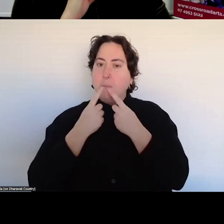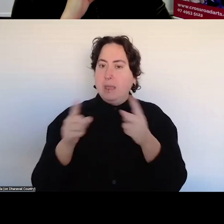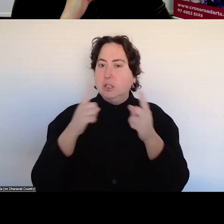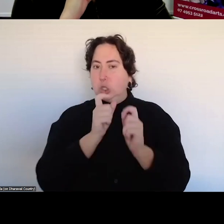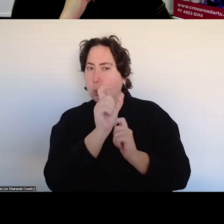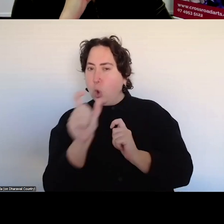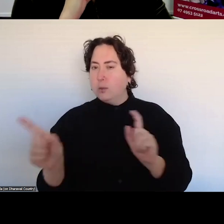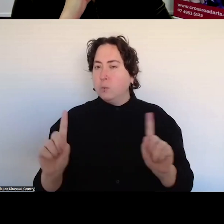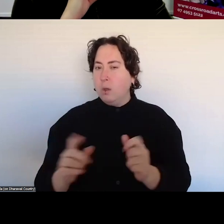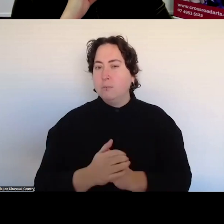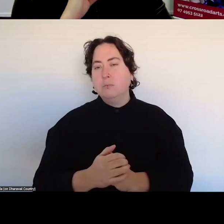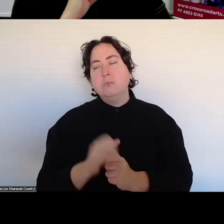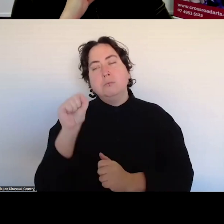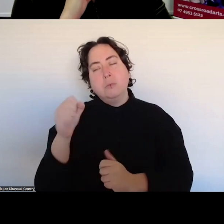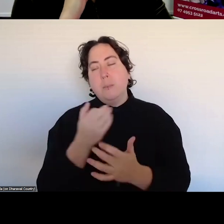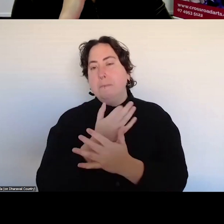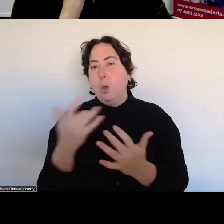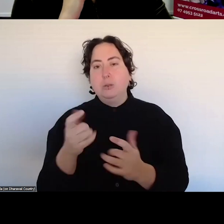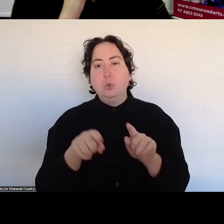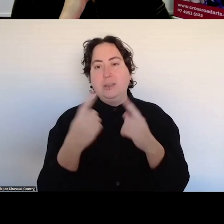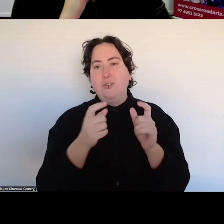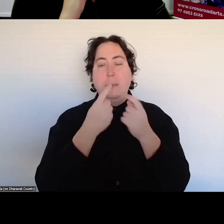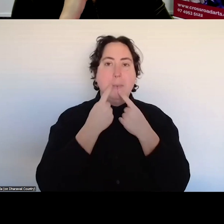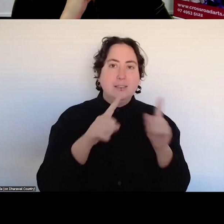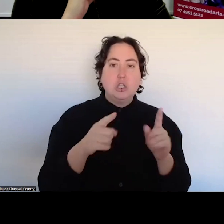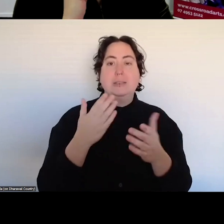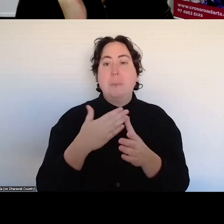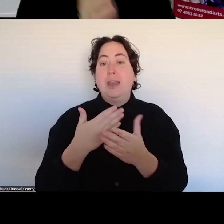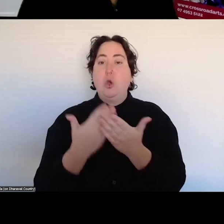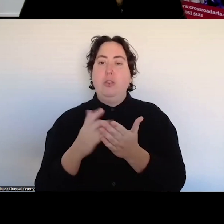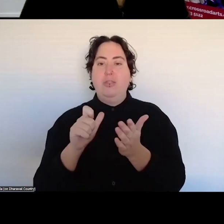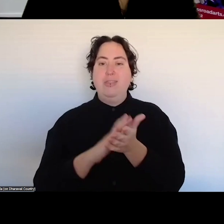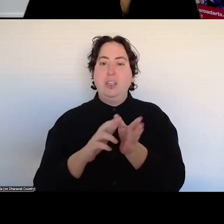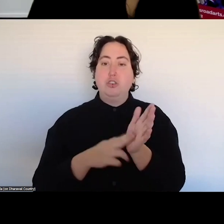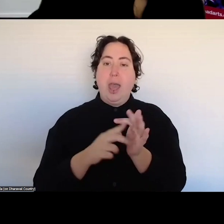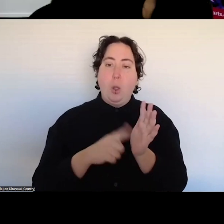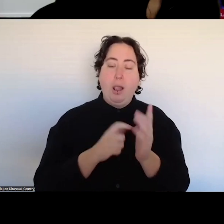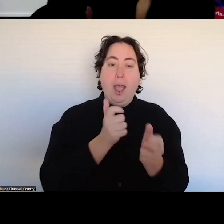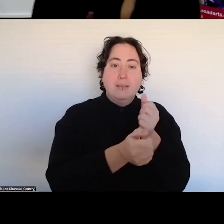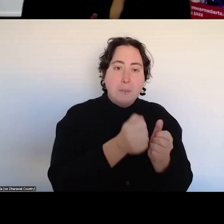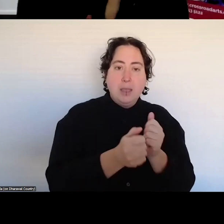Multiple messages through multiple channels. When you think of the broader campaign,